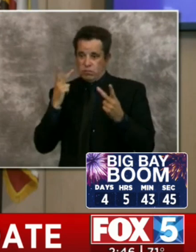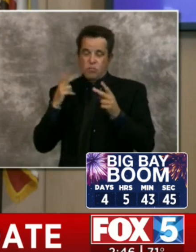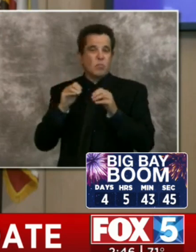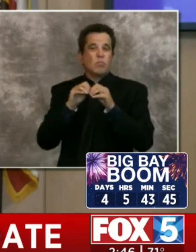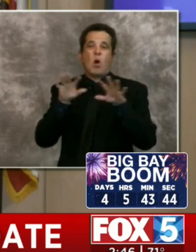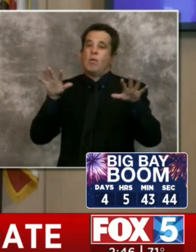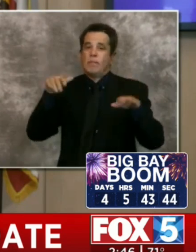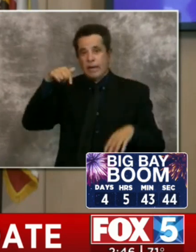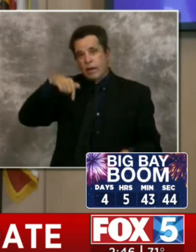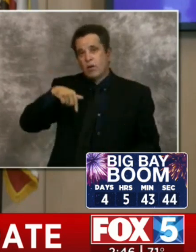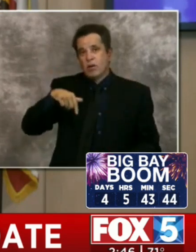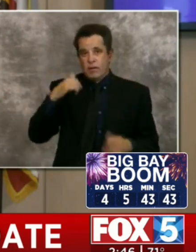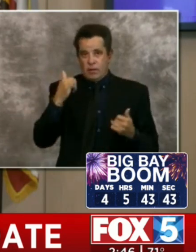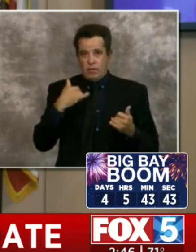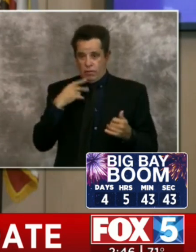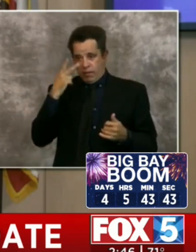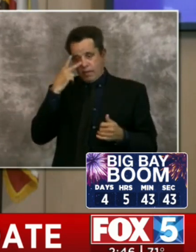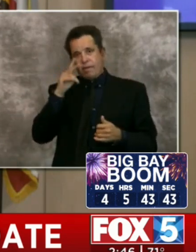RAVAGE OUR NATION AND OUR